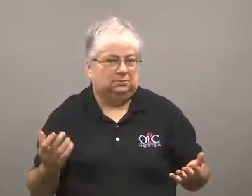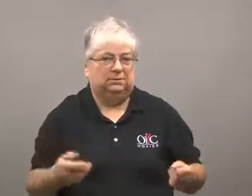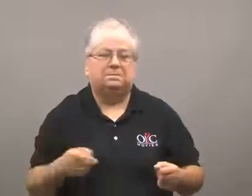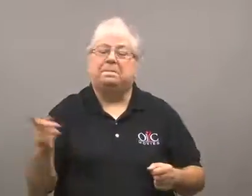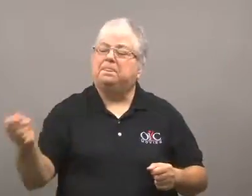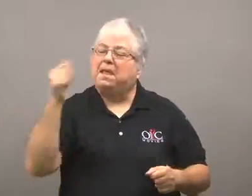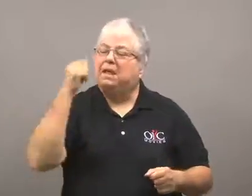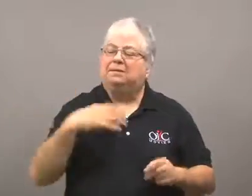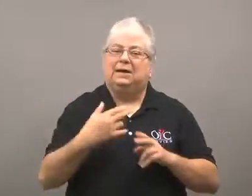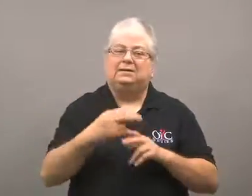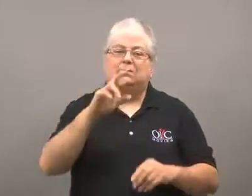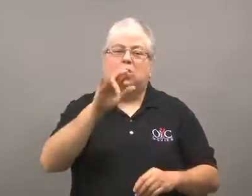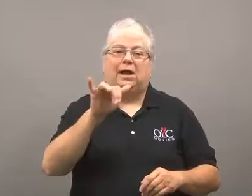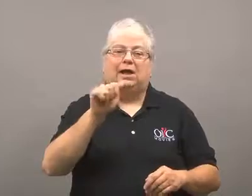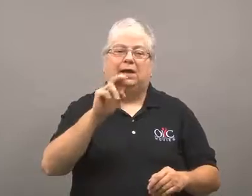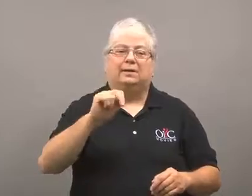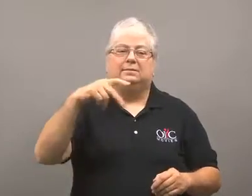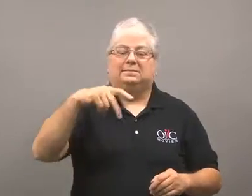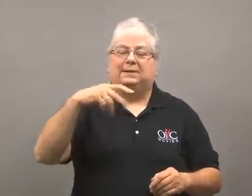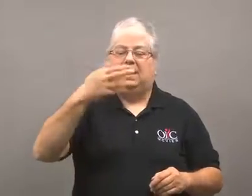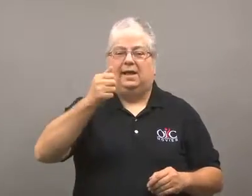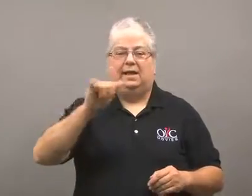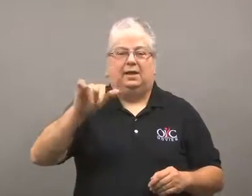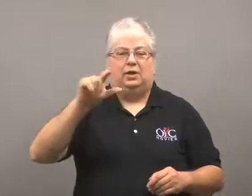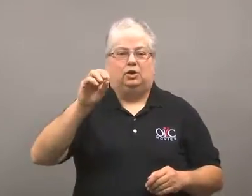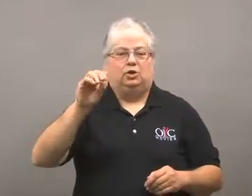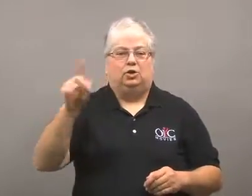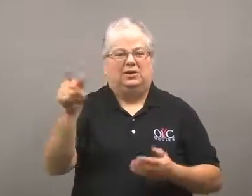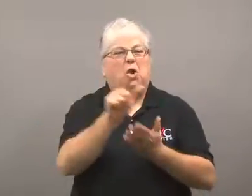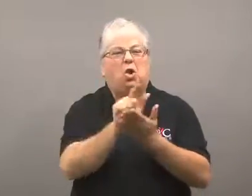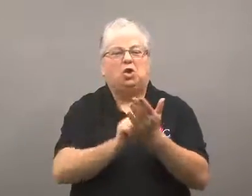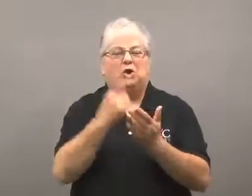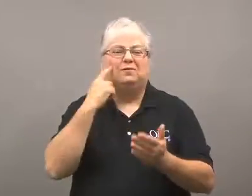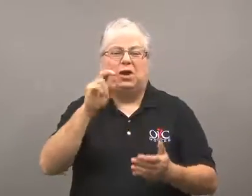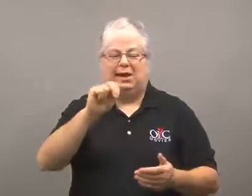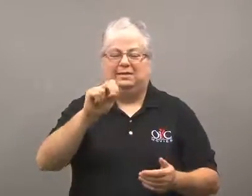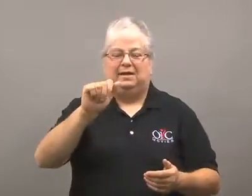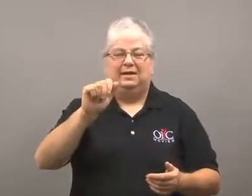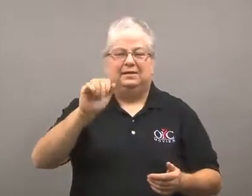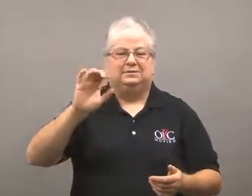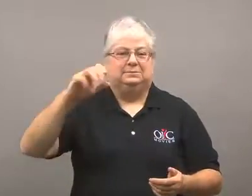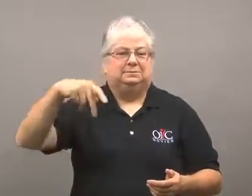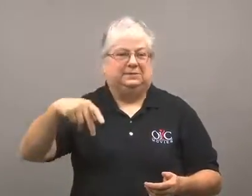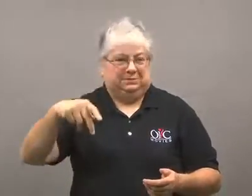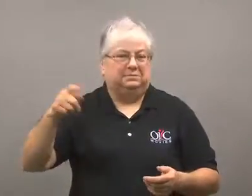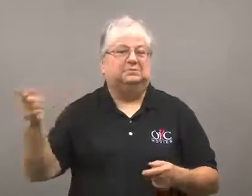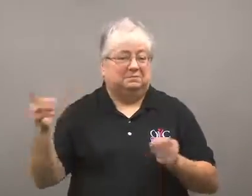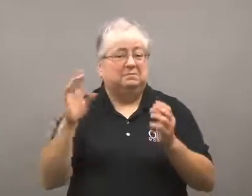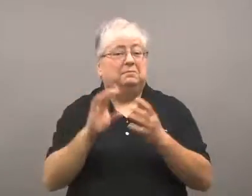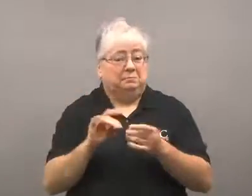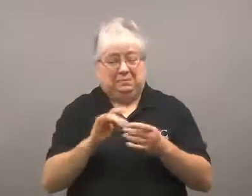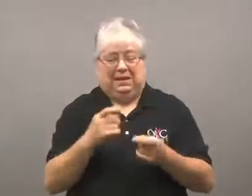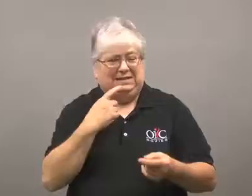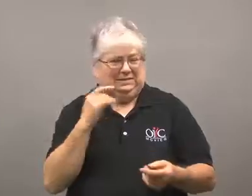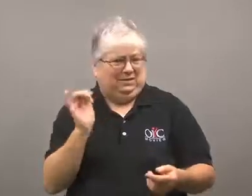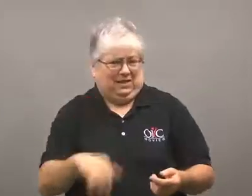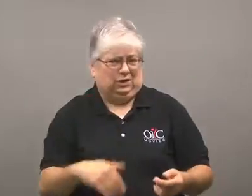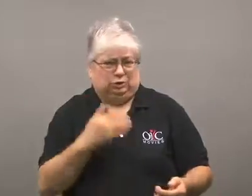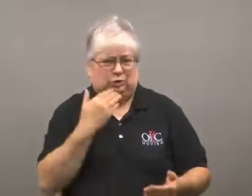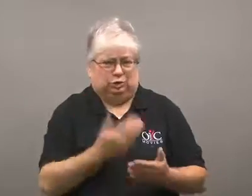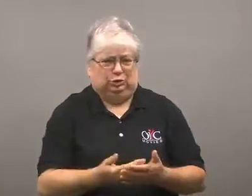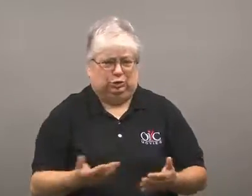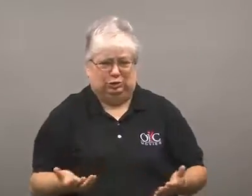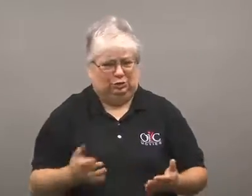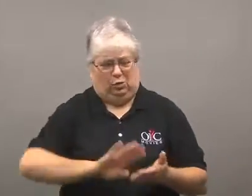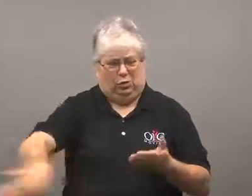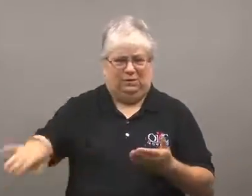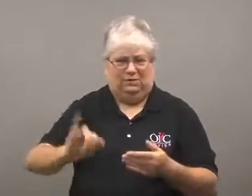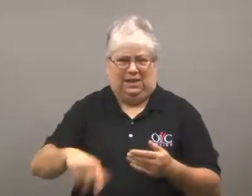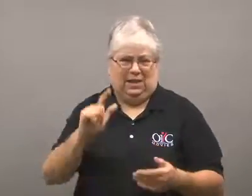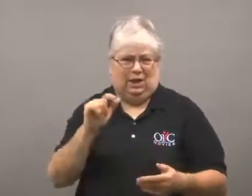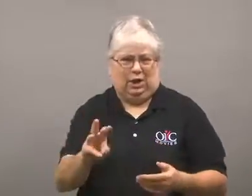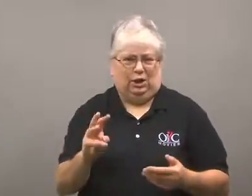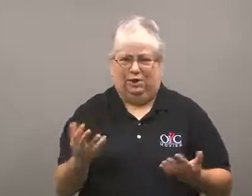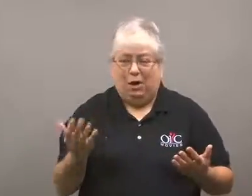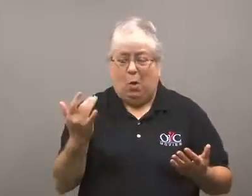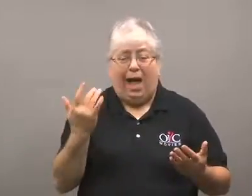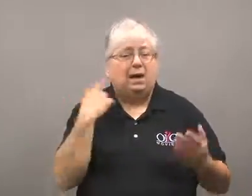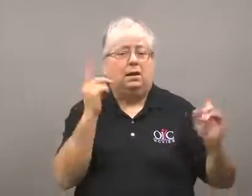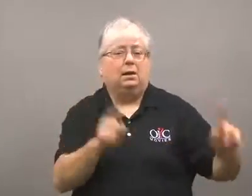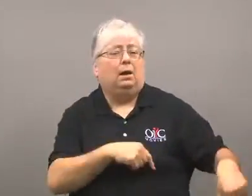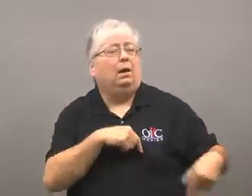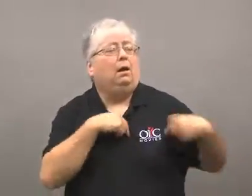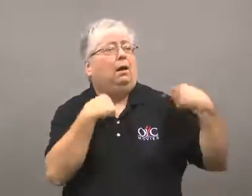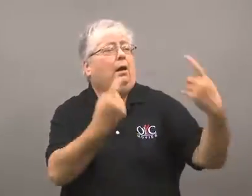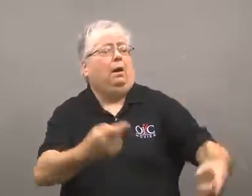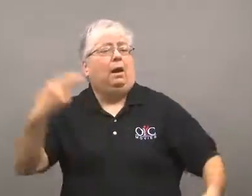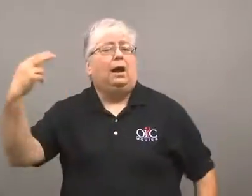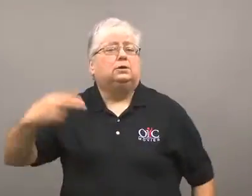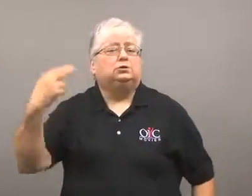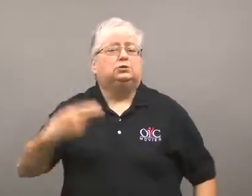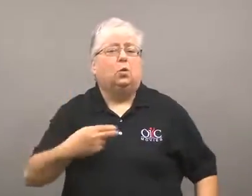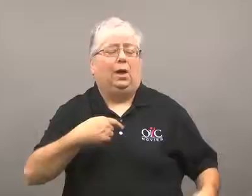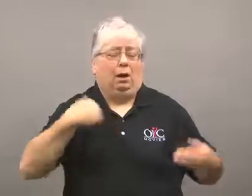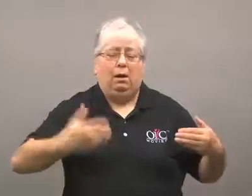Ryan P. Haygood is an attorney for the NAACP.